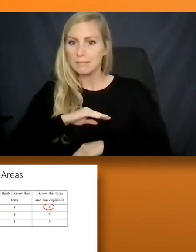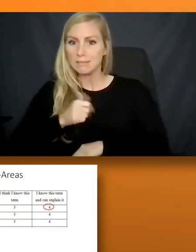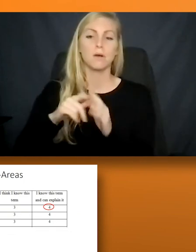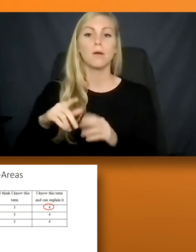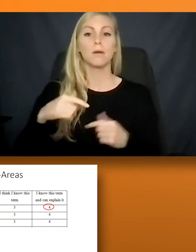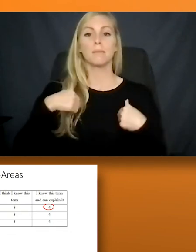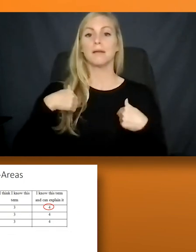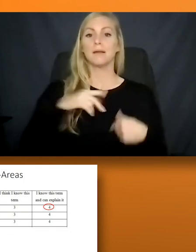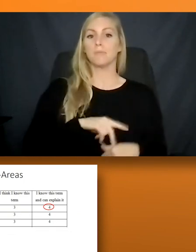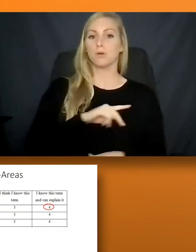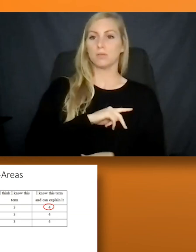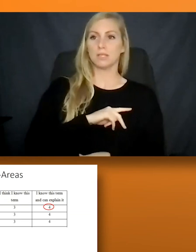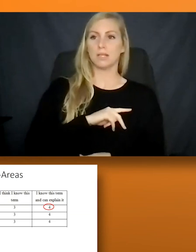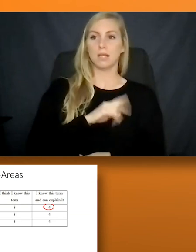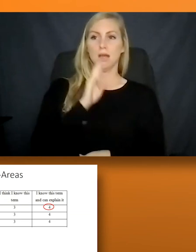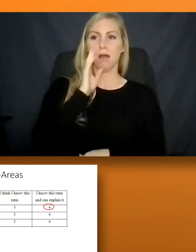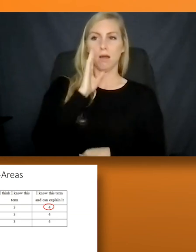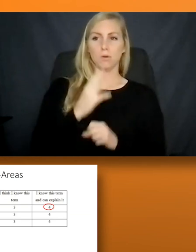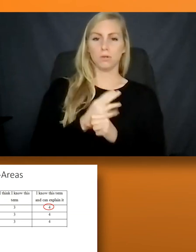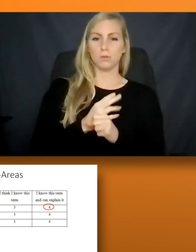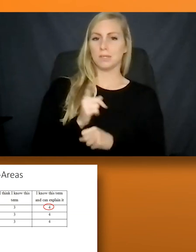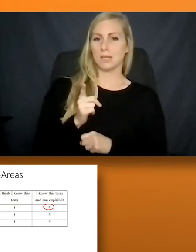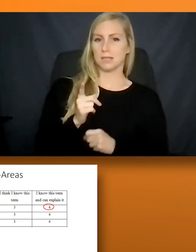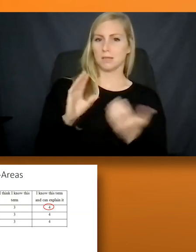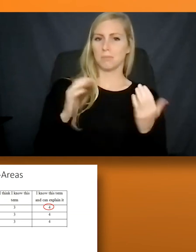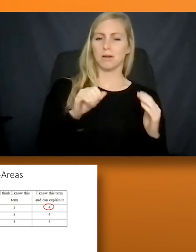I personally would probably use this one over the other one